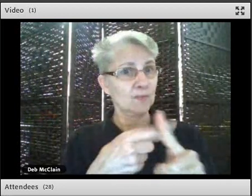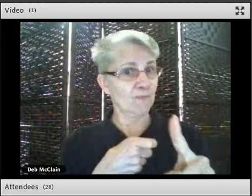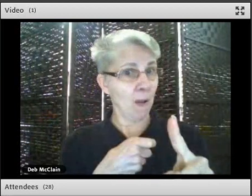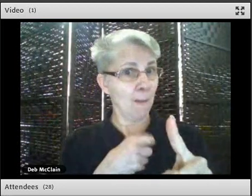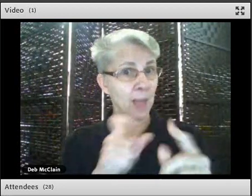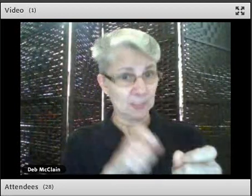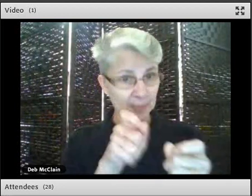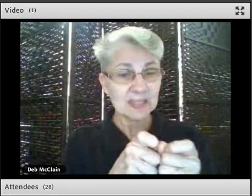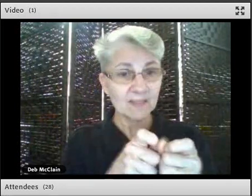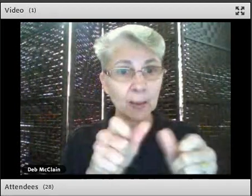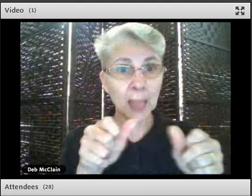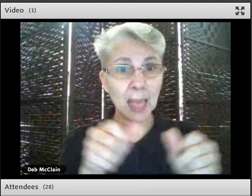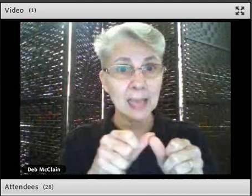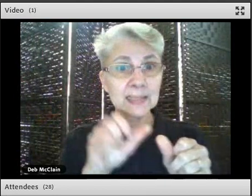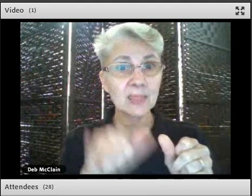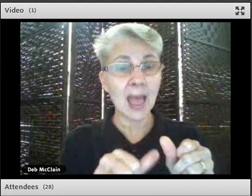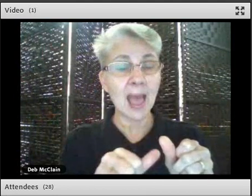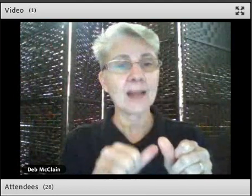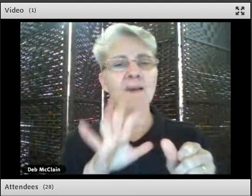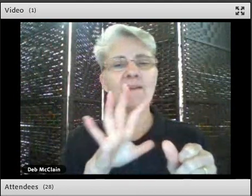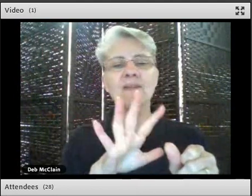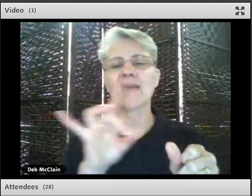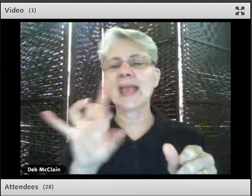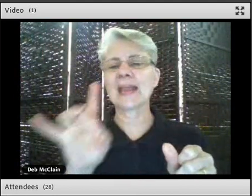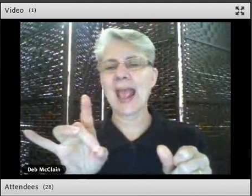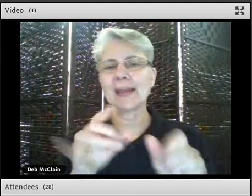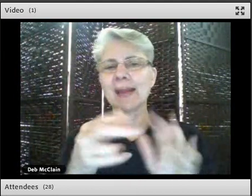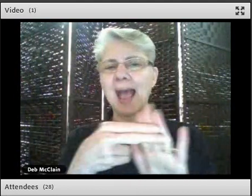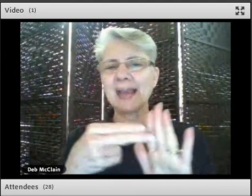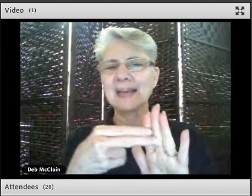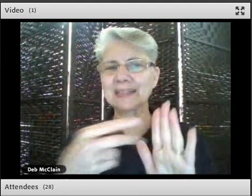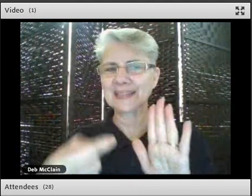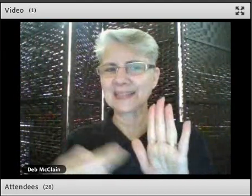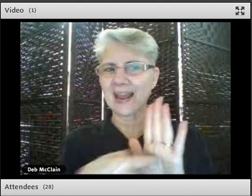That's what we call structured data or structured descriptions.